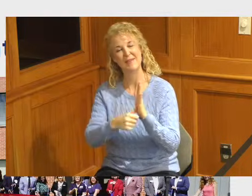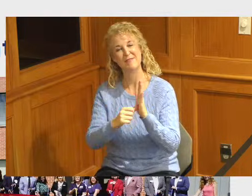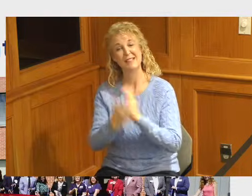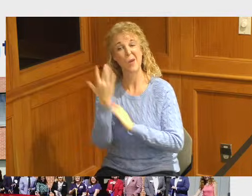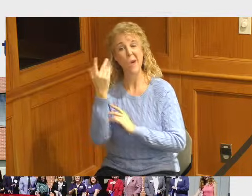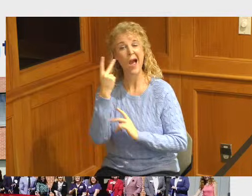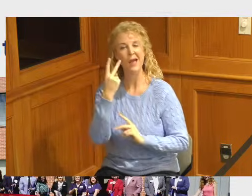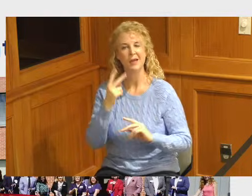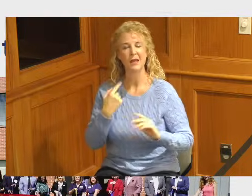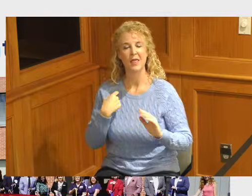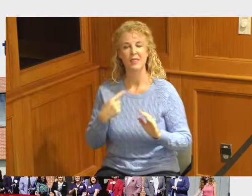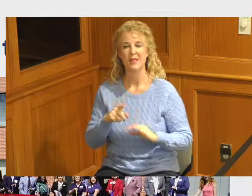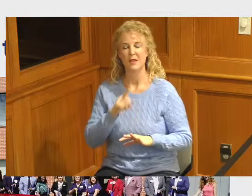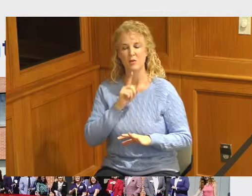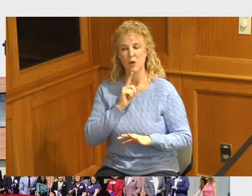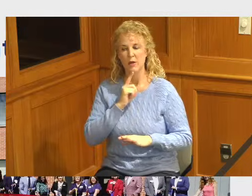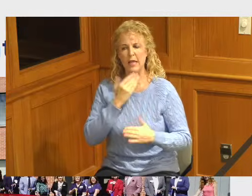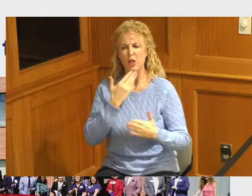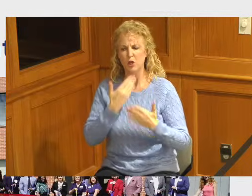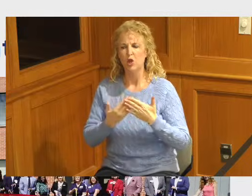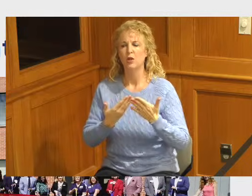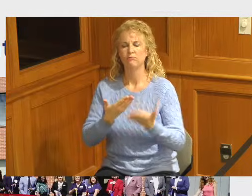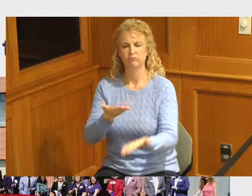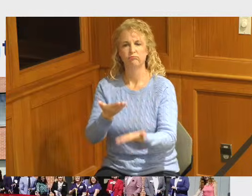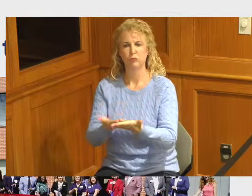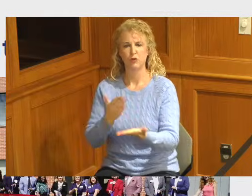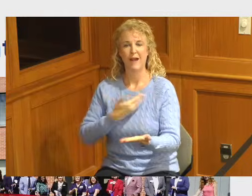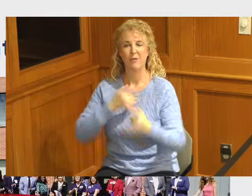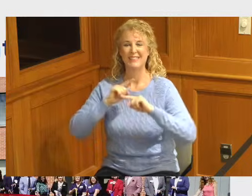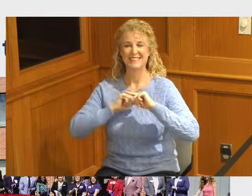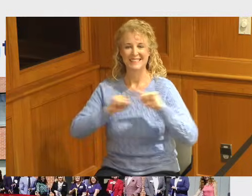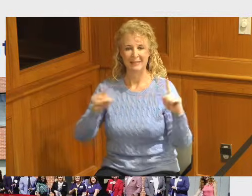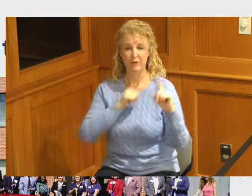sort of like span of what we've been doing together. Um, we've talked a lot about it,